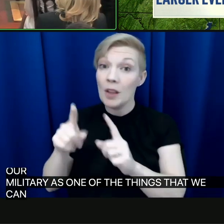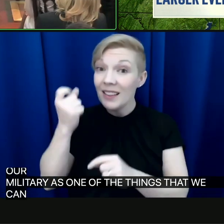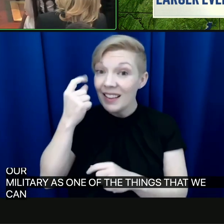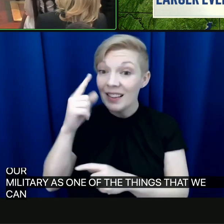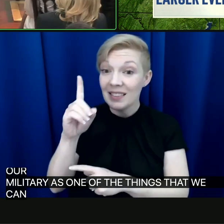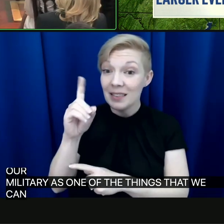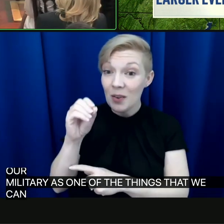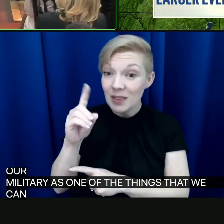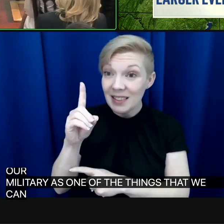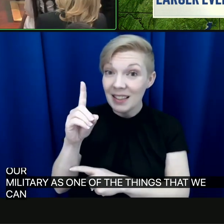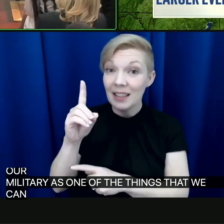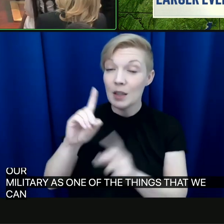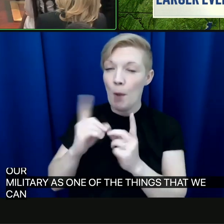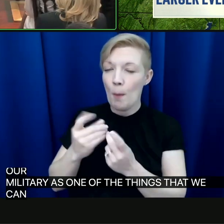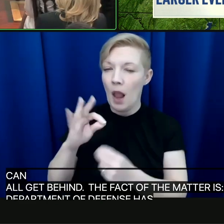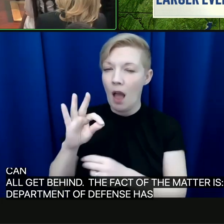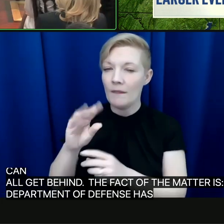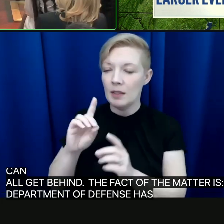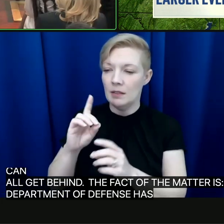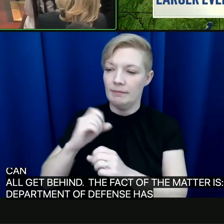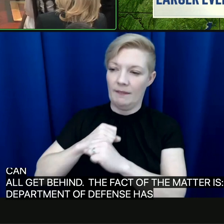is the number one threat to homeland security.